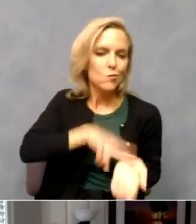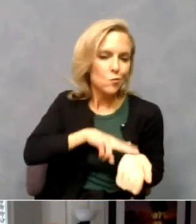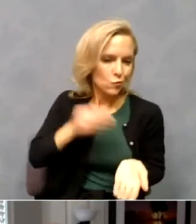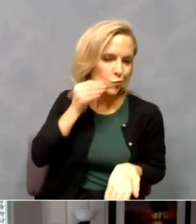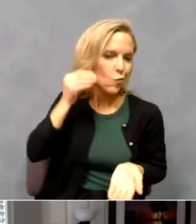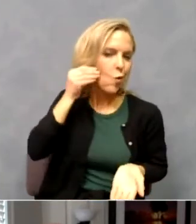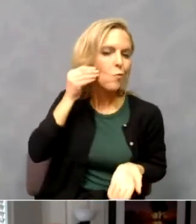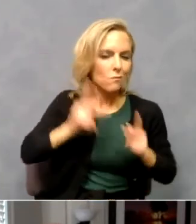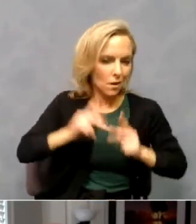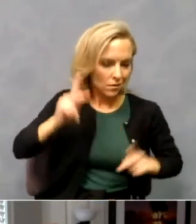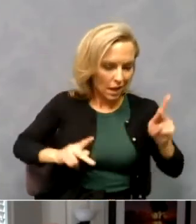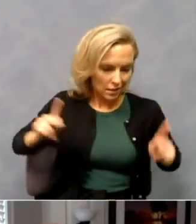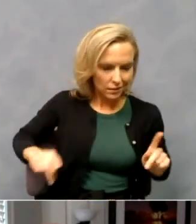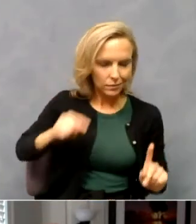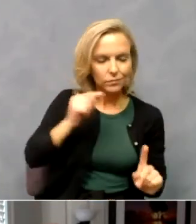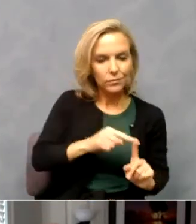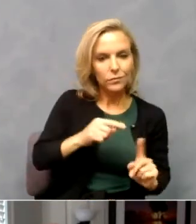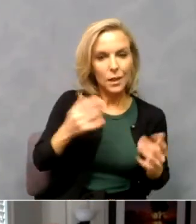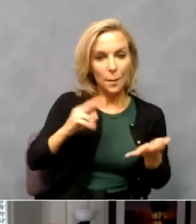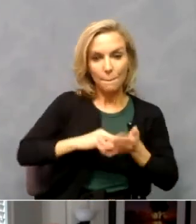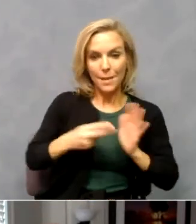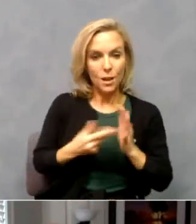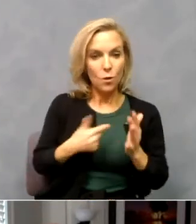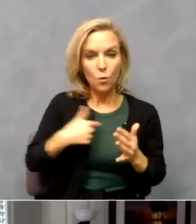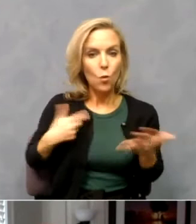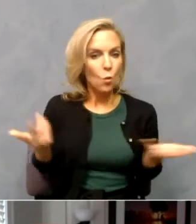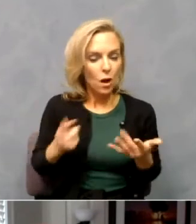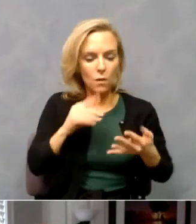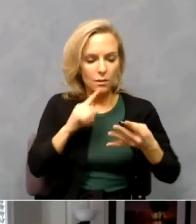And so we have prioritized fully operationalized in that program to